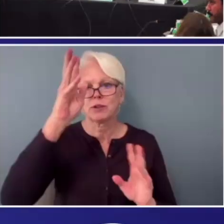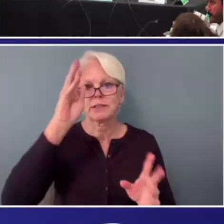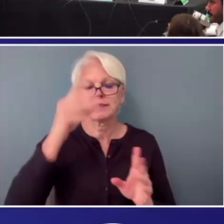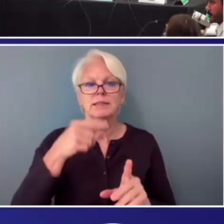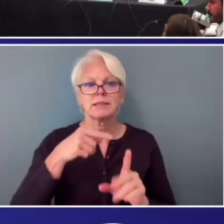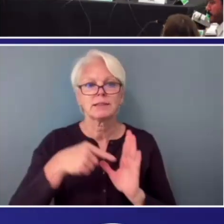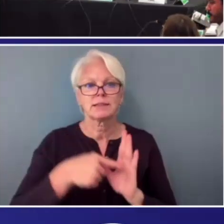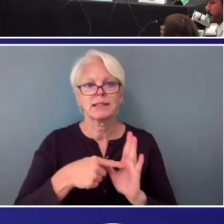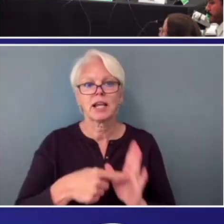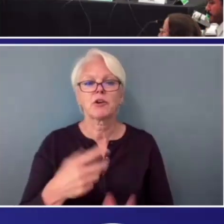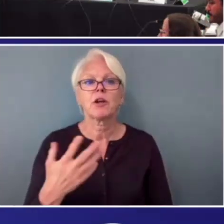needing is, is what?